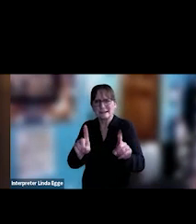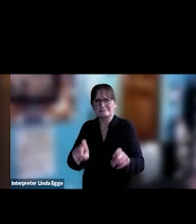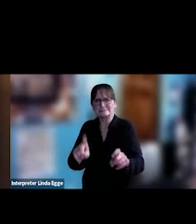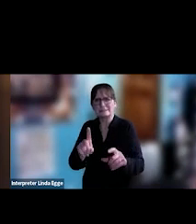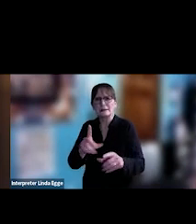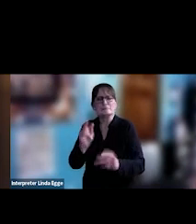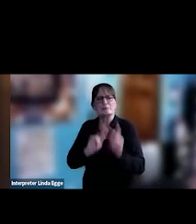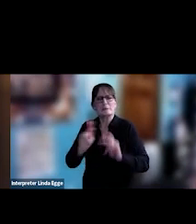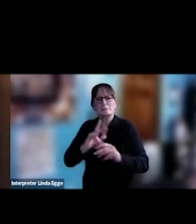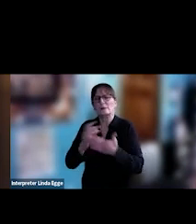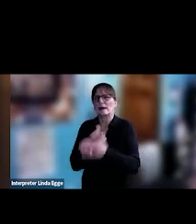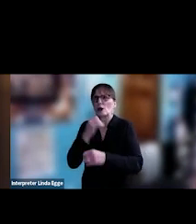on the Social Security website.